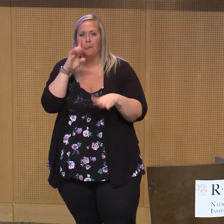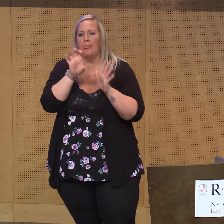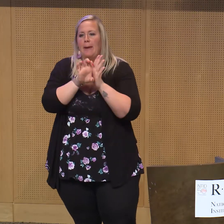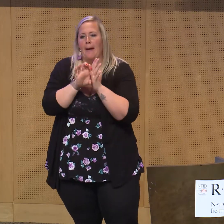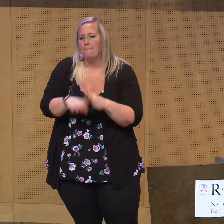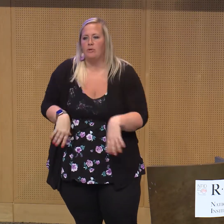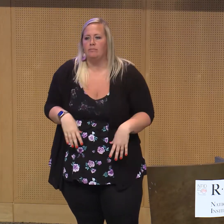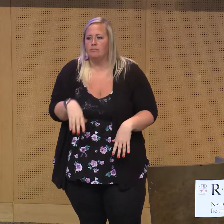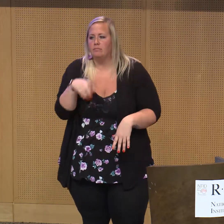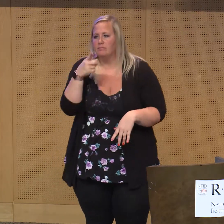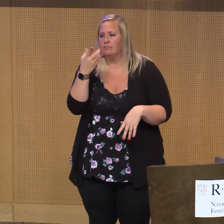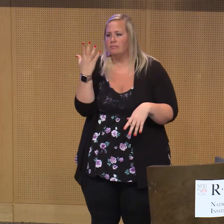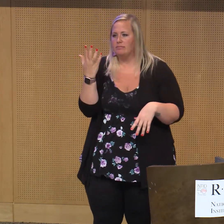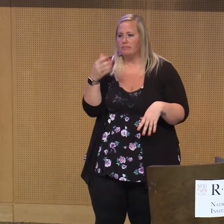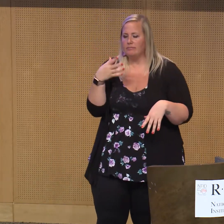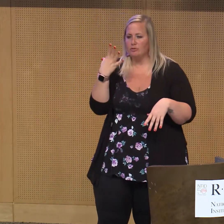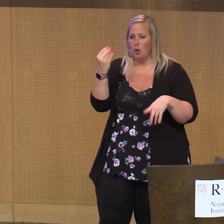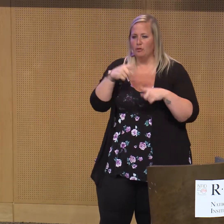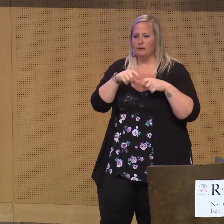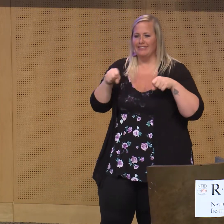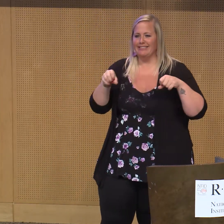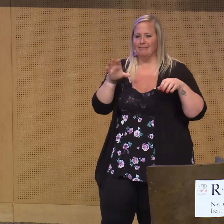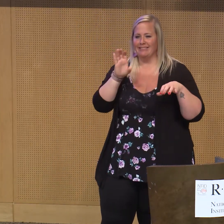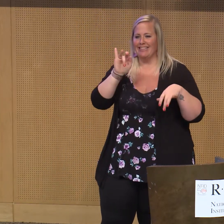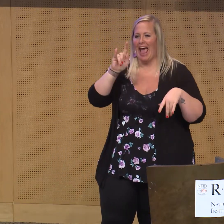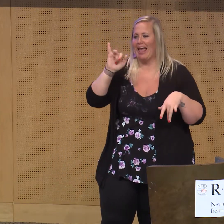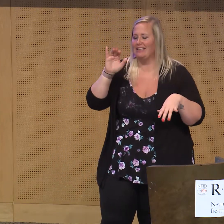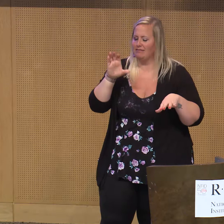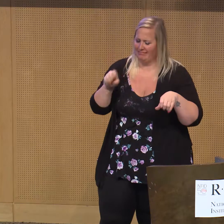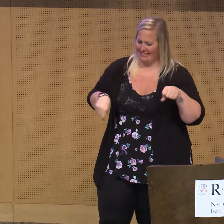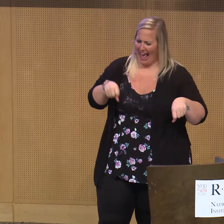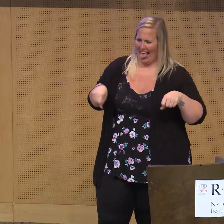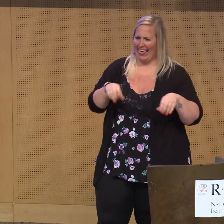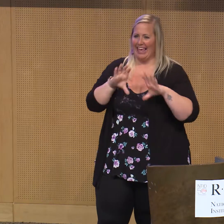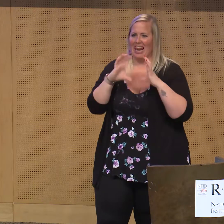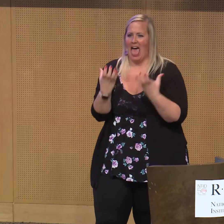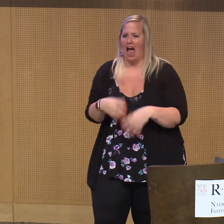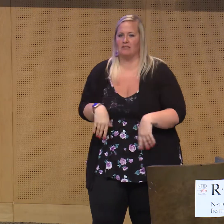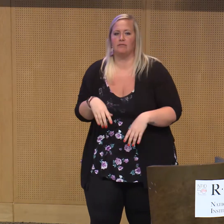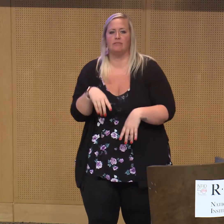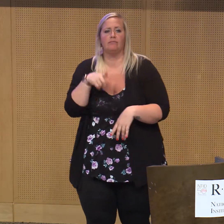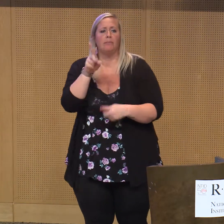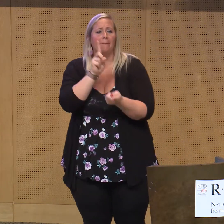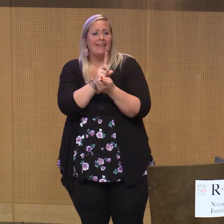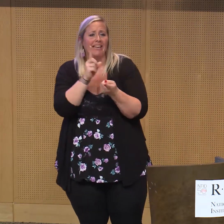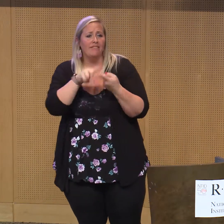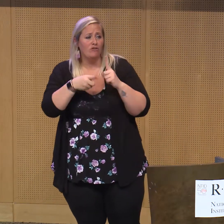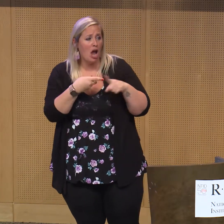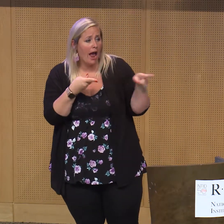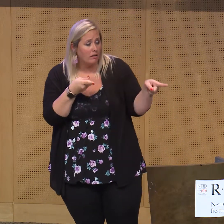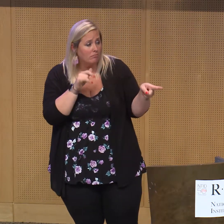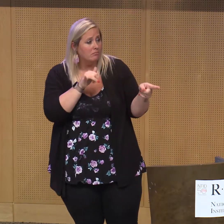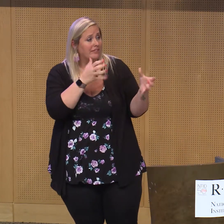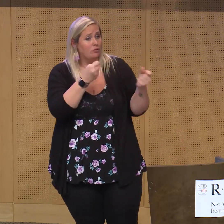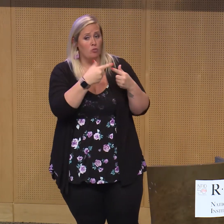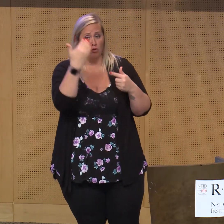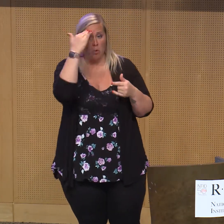I encourage networking. For example, go to a cycling class